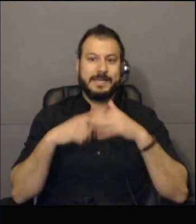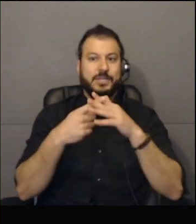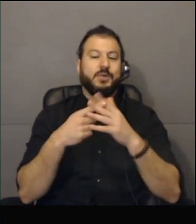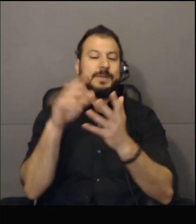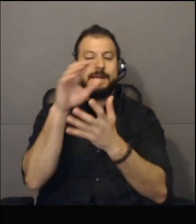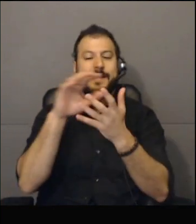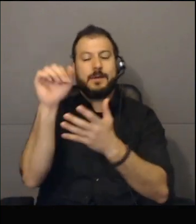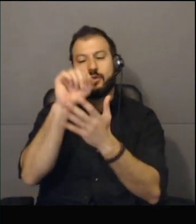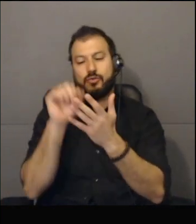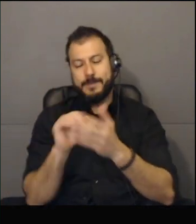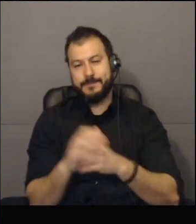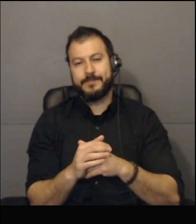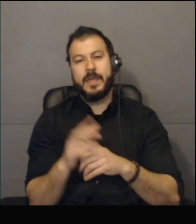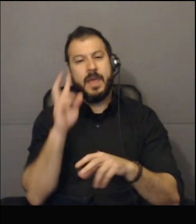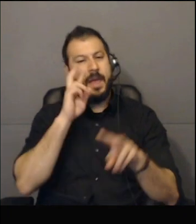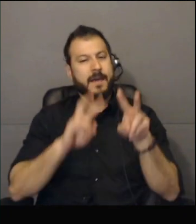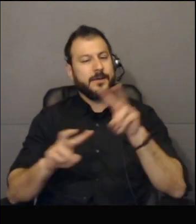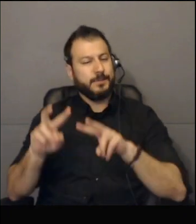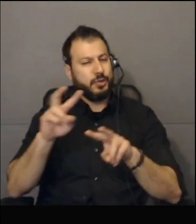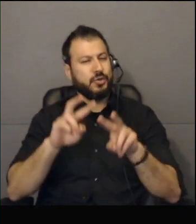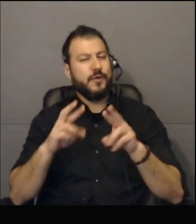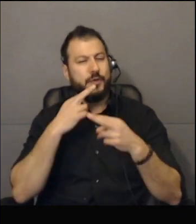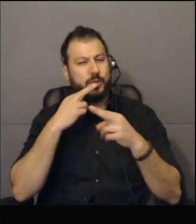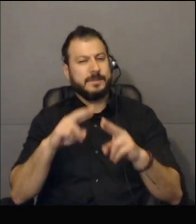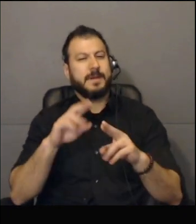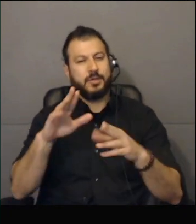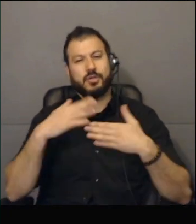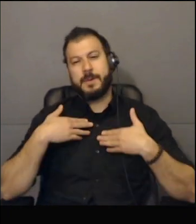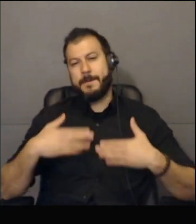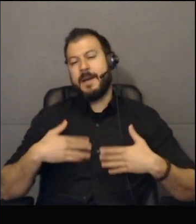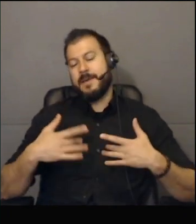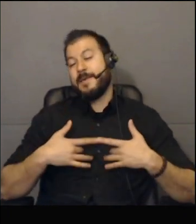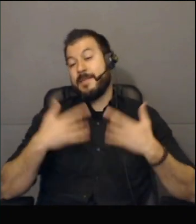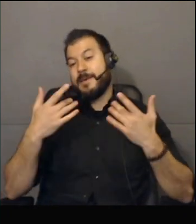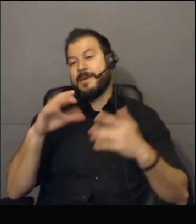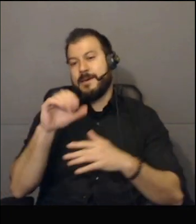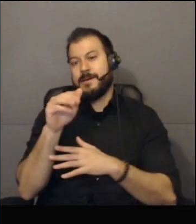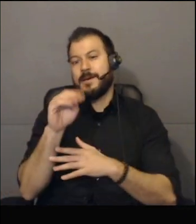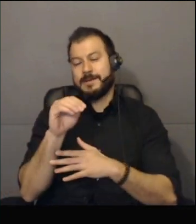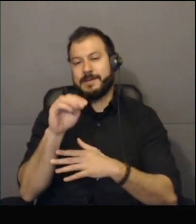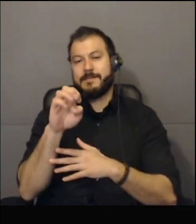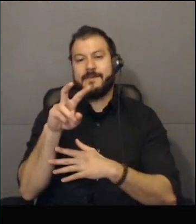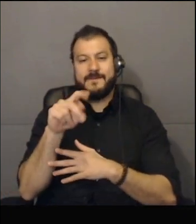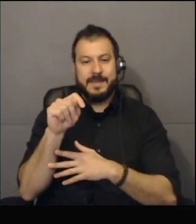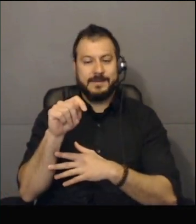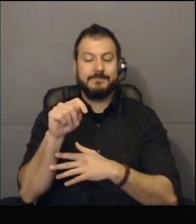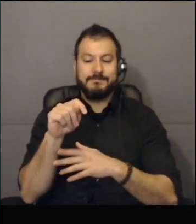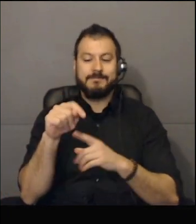Observe the response body of your custom event includes an event ID.